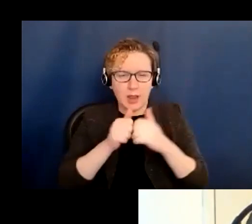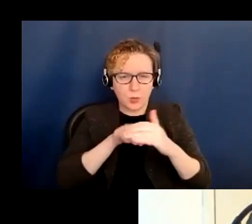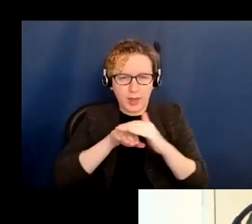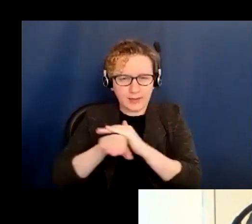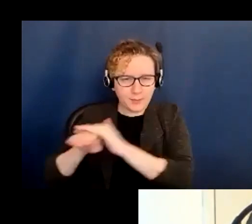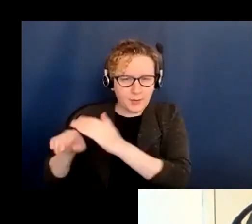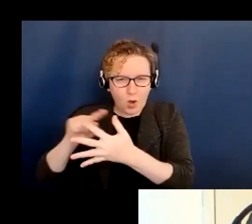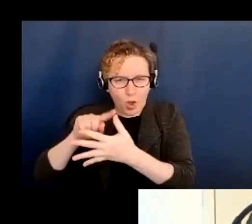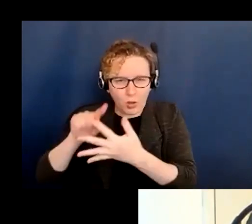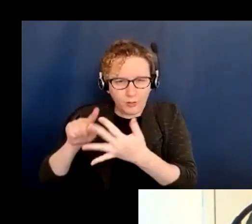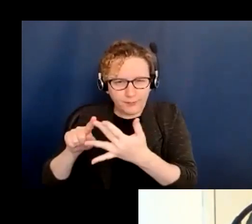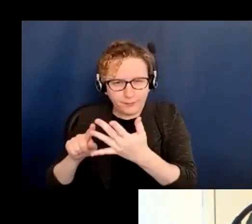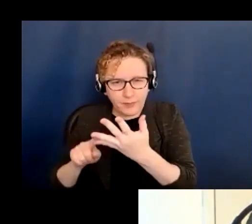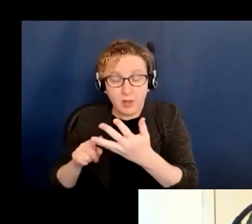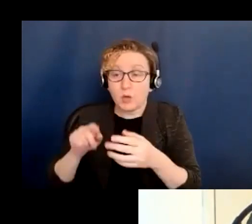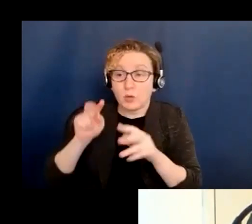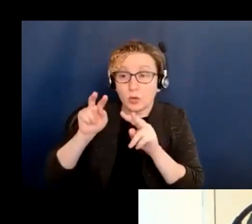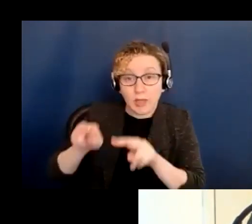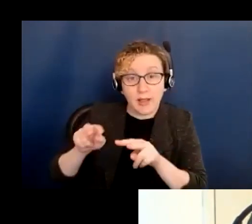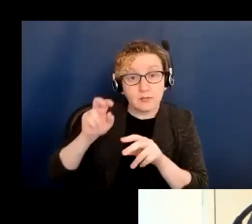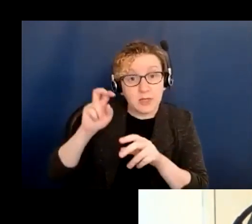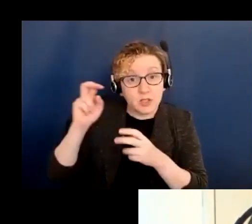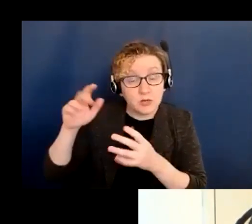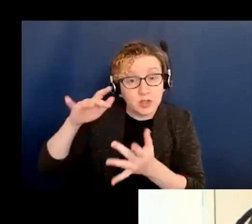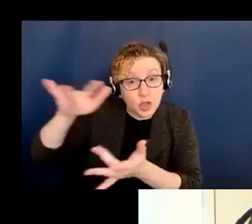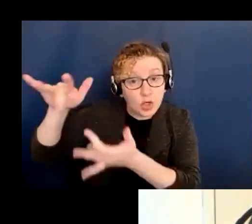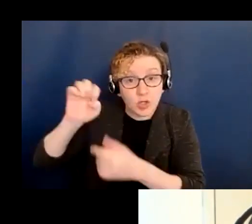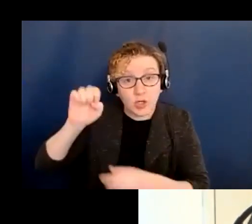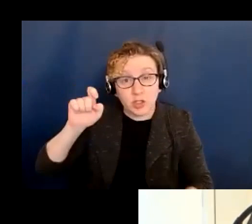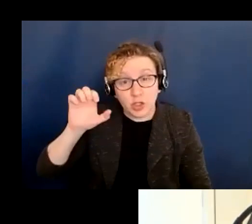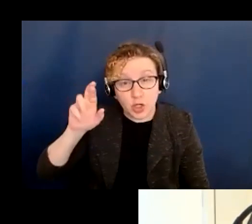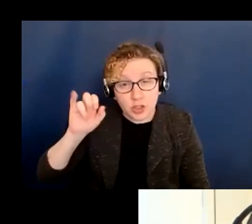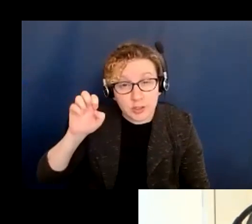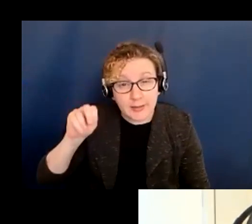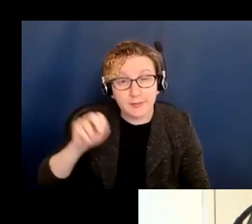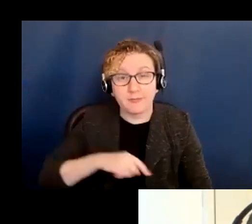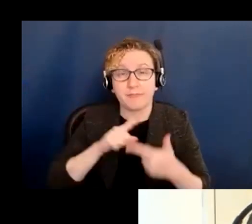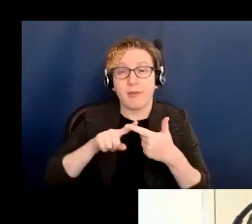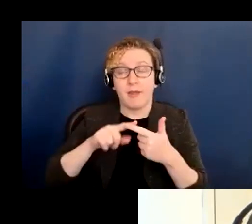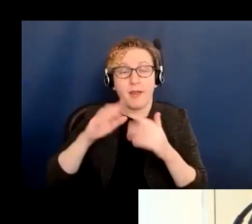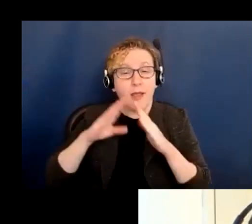We had to look at the excursions, housing, transportation for the program.